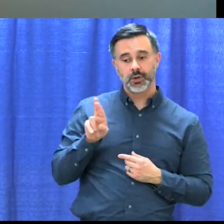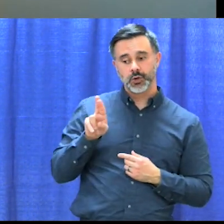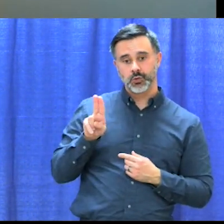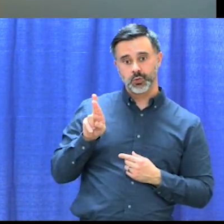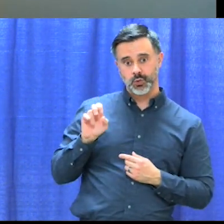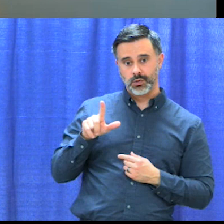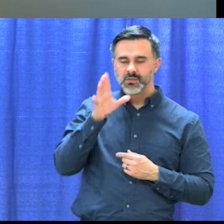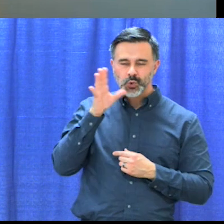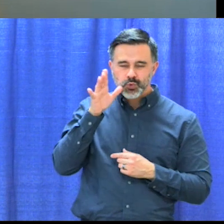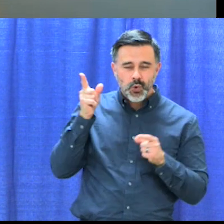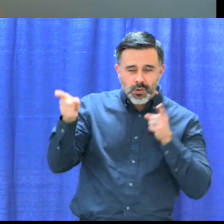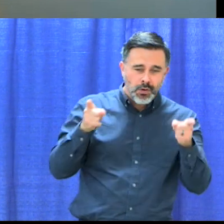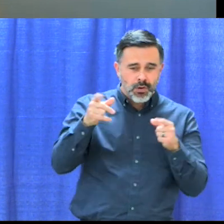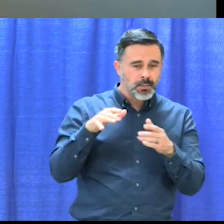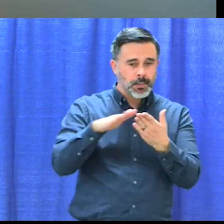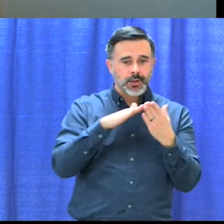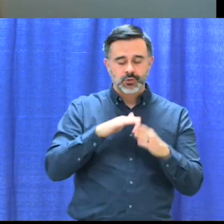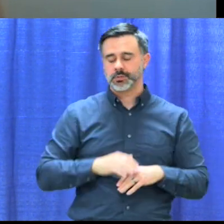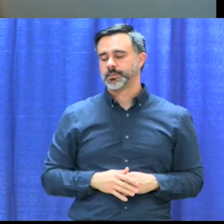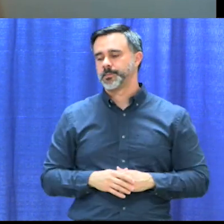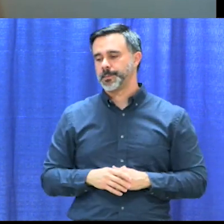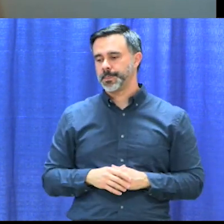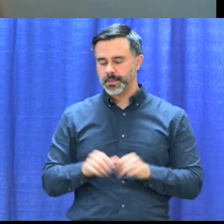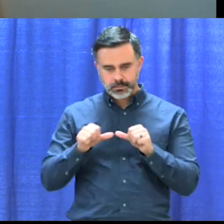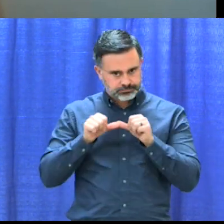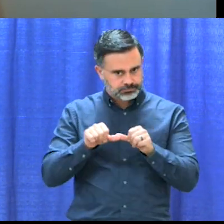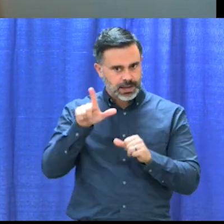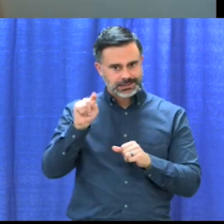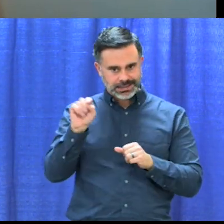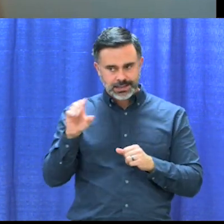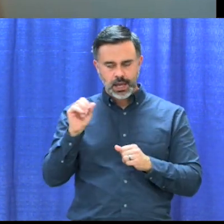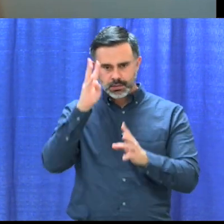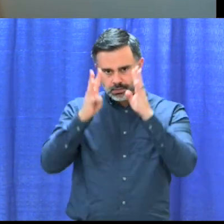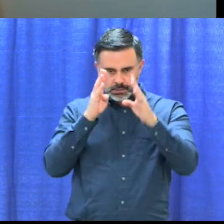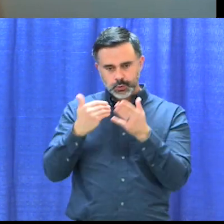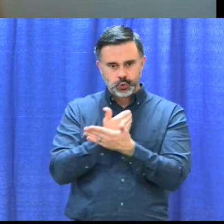We continue to upgrade those LTE speeds and to introduce innovative new services.